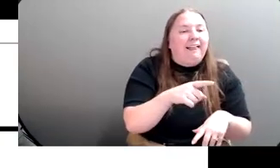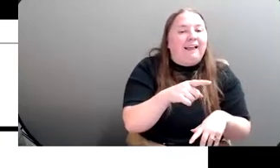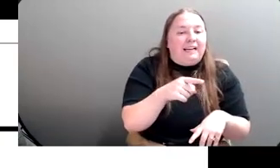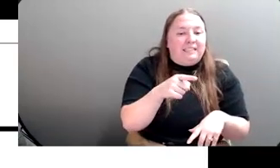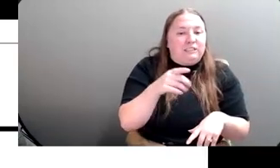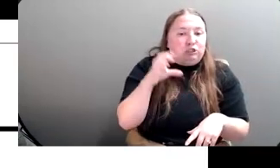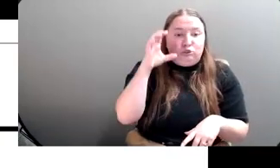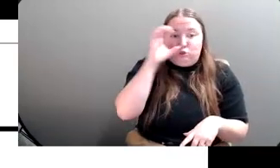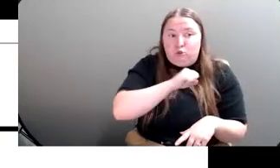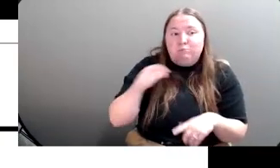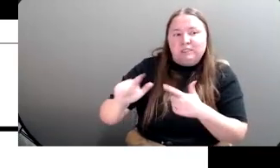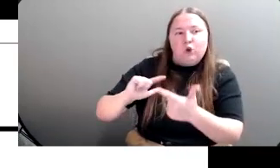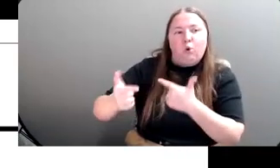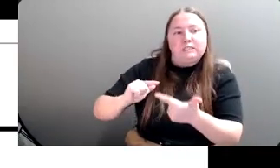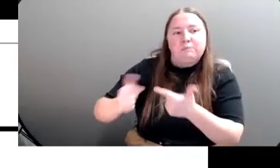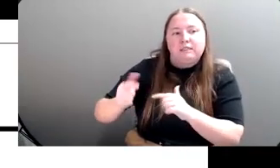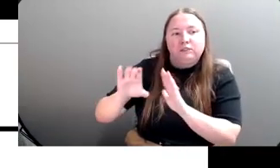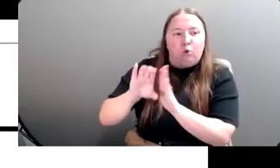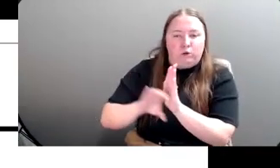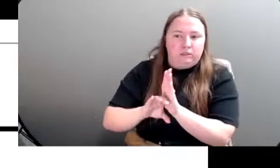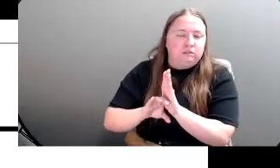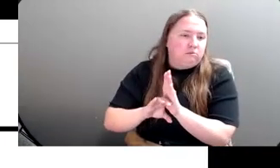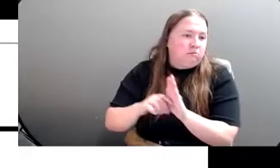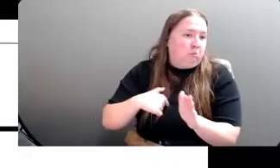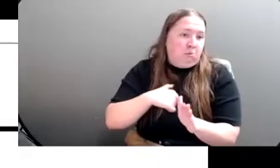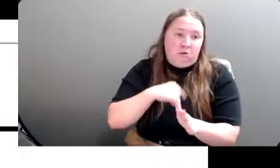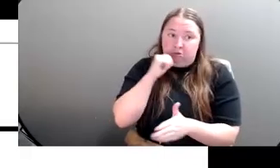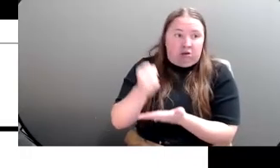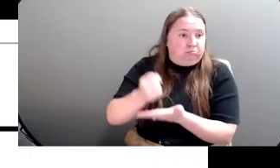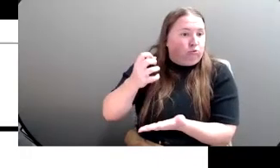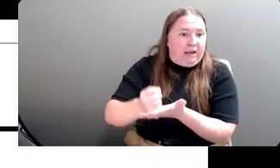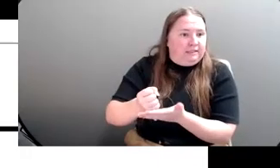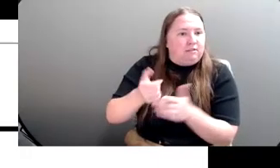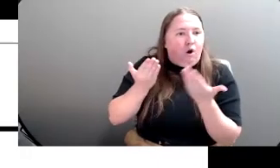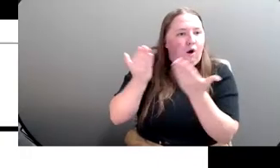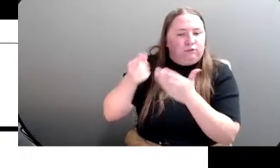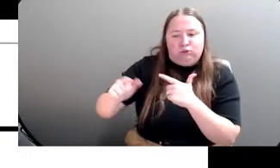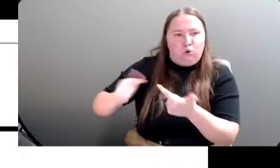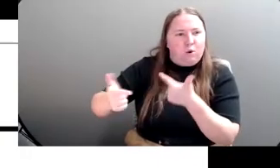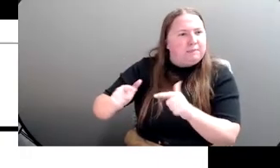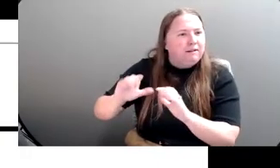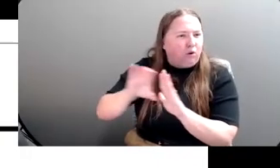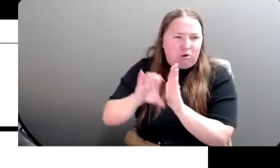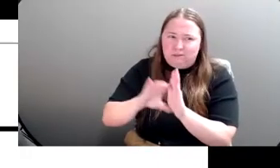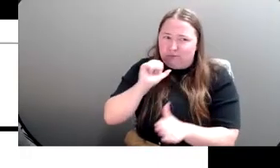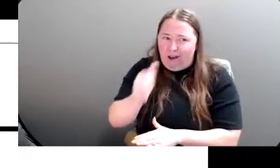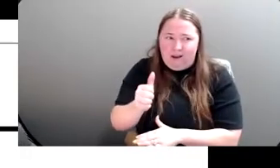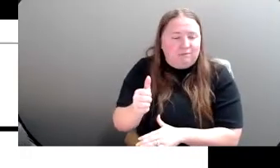a correspondence course and we are not accredited to offer correspondence courses and we don't receive any funding for them.